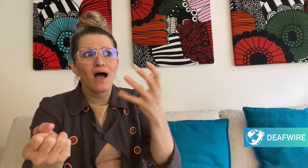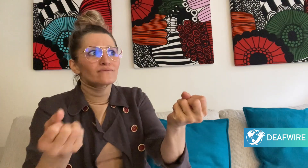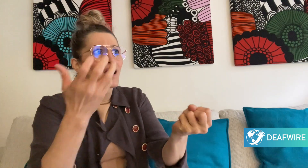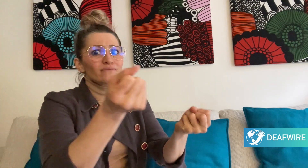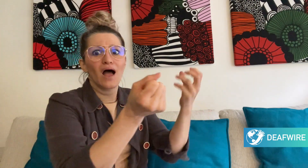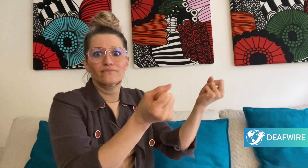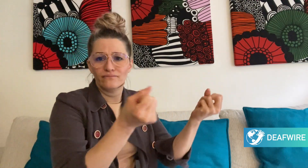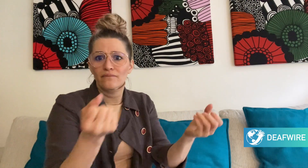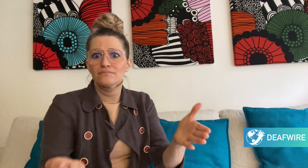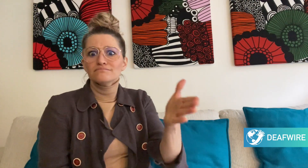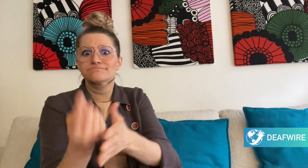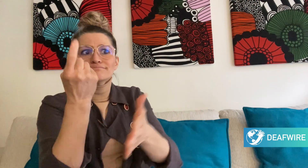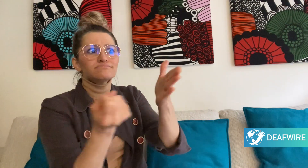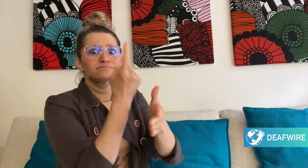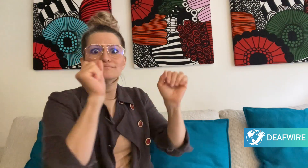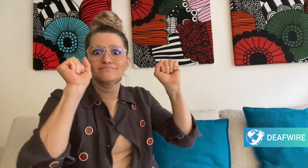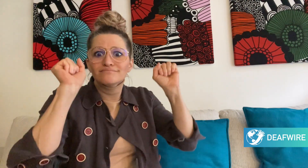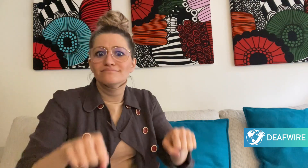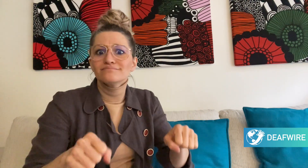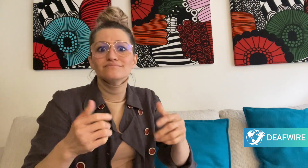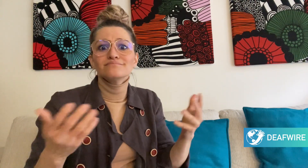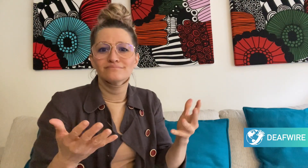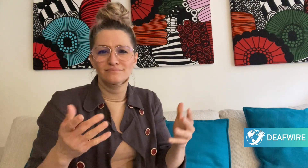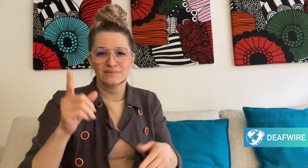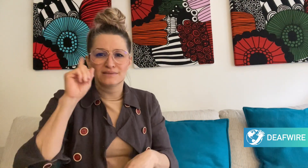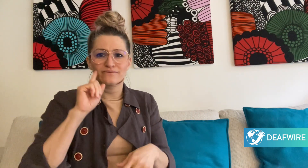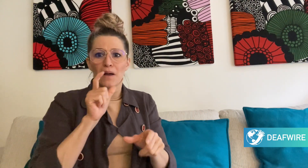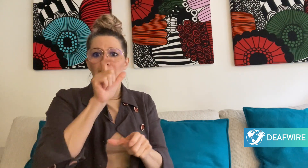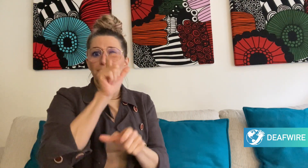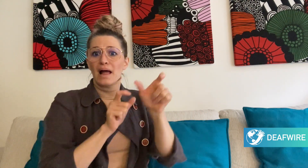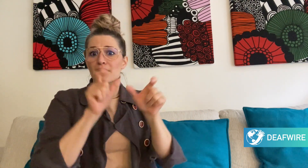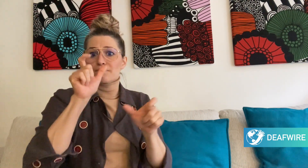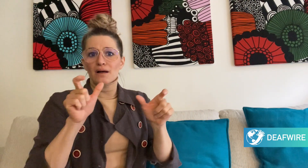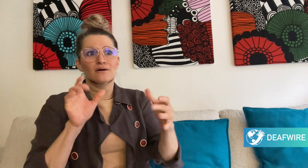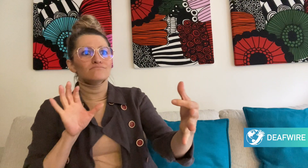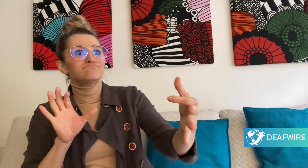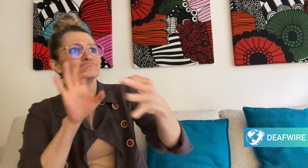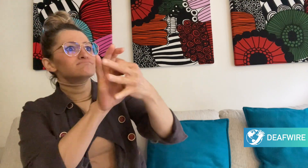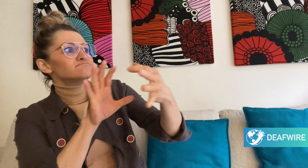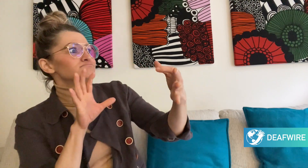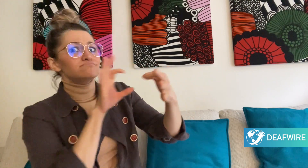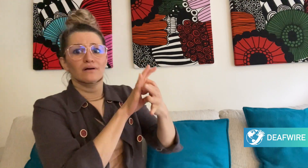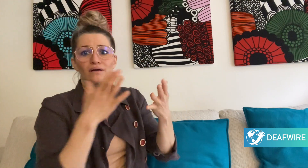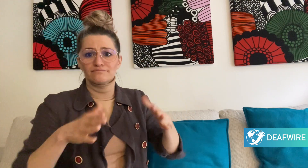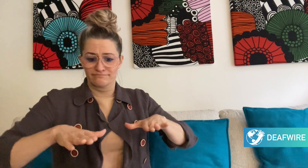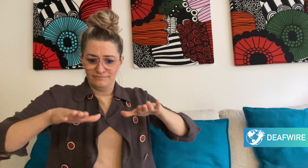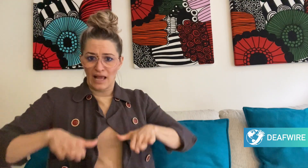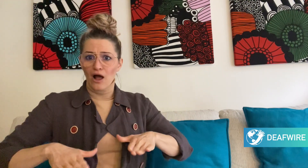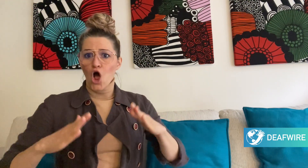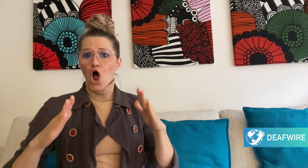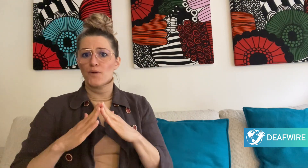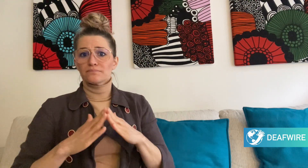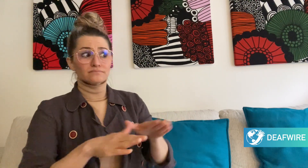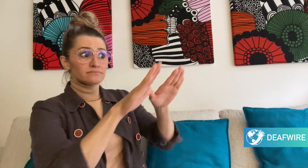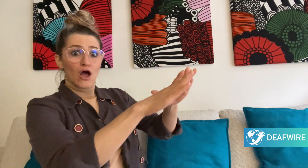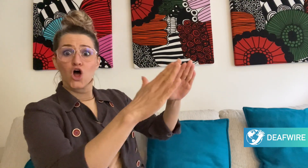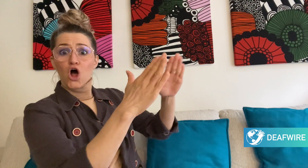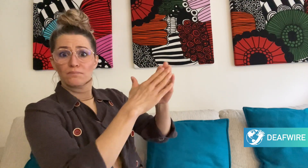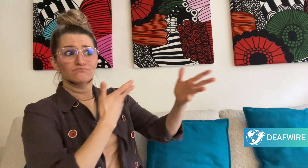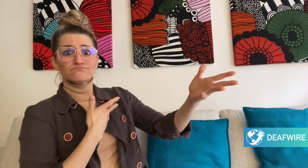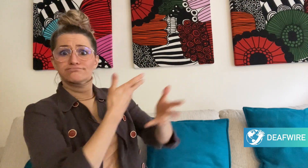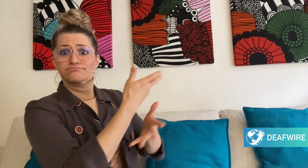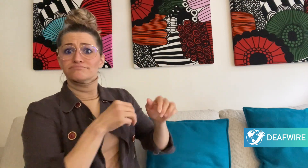now make it possible for Deaf people to connect at home